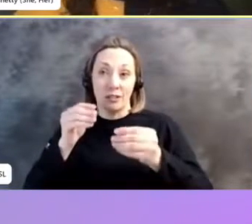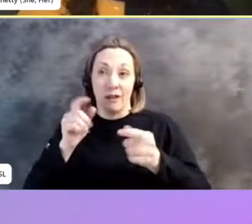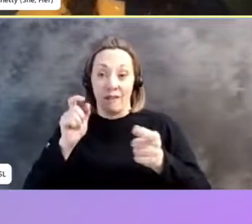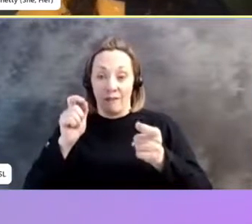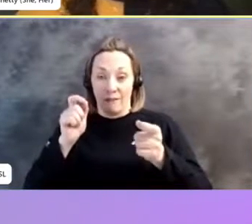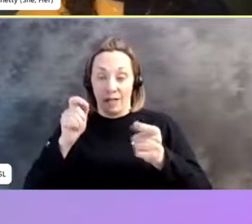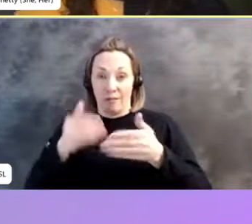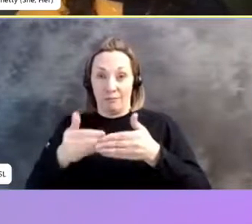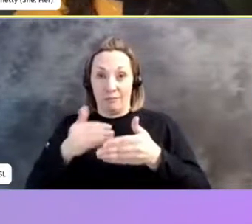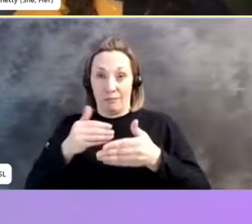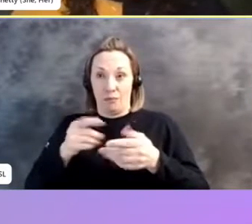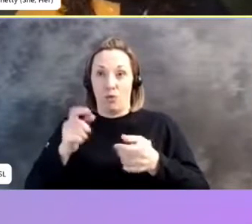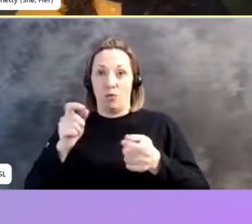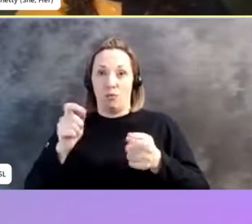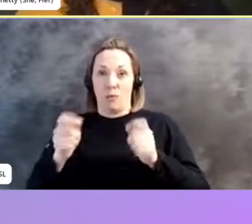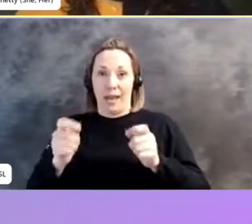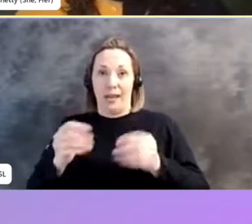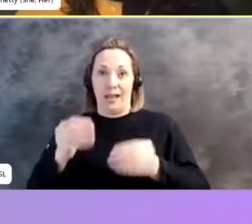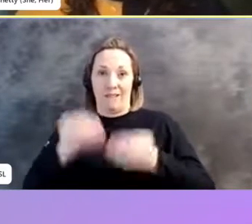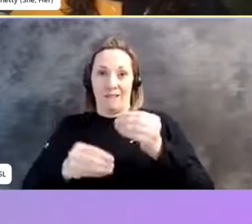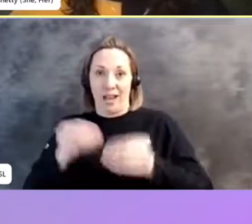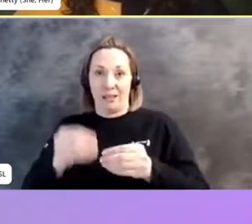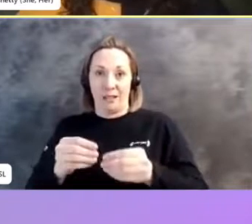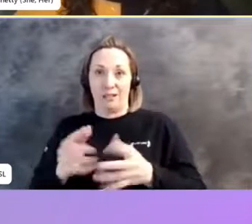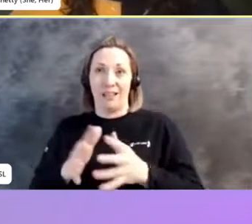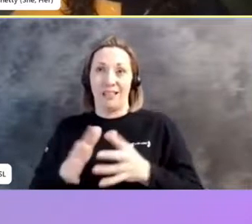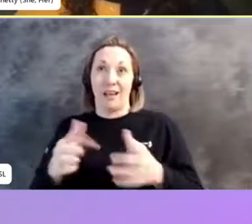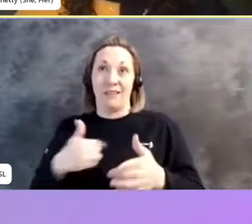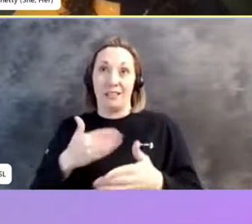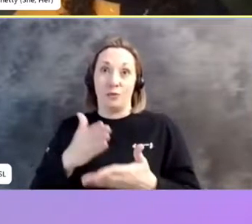cycle. If you look at addressing accessibility